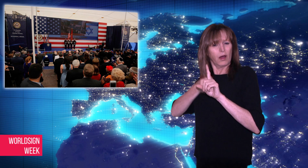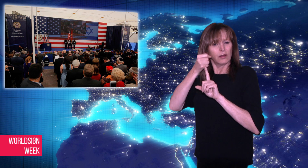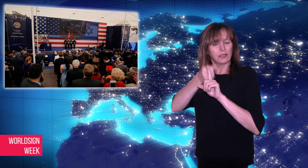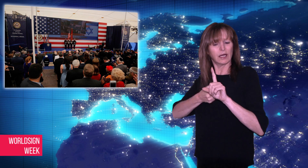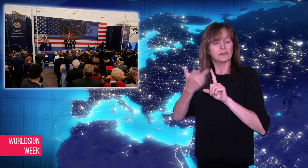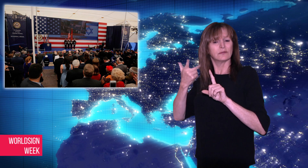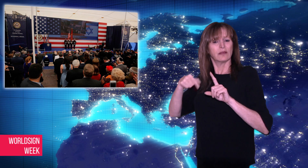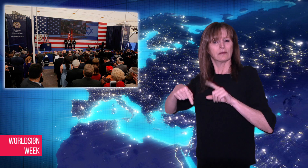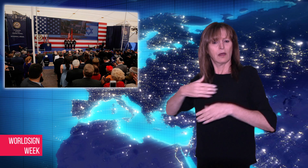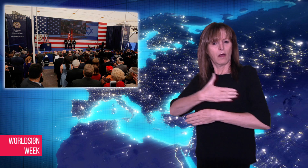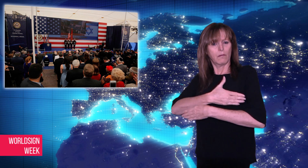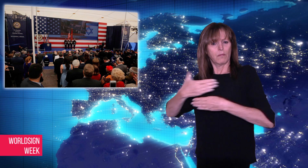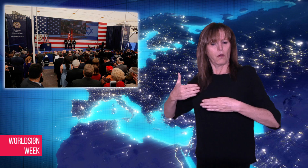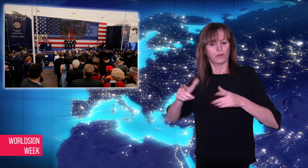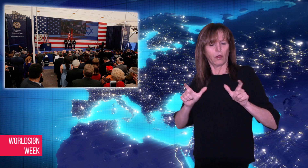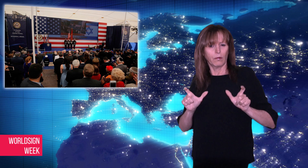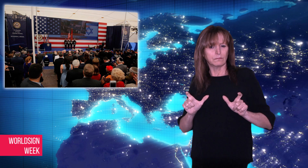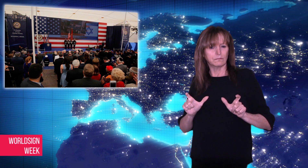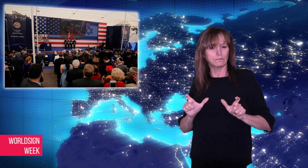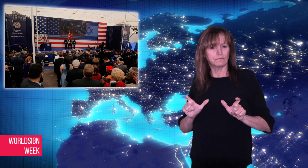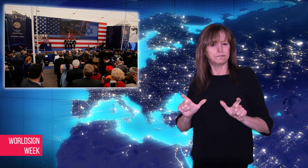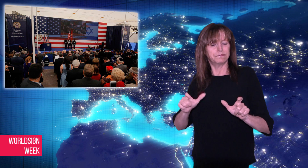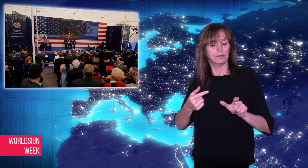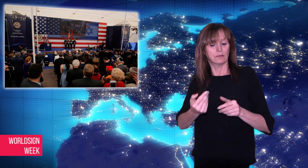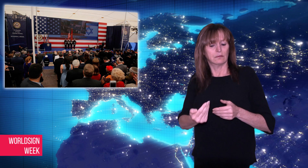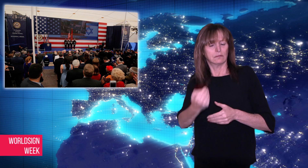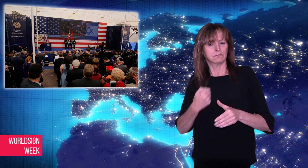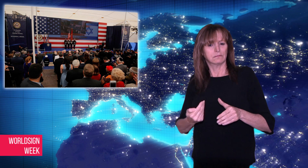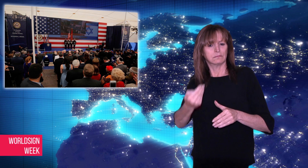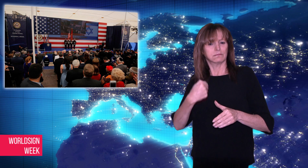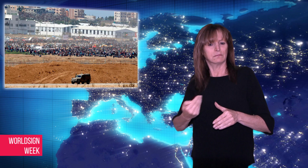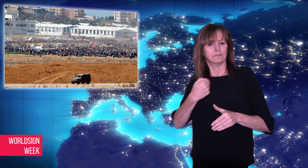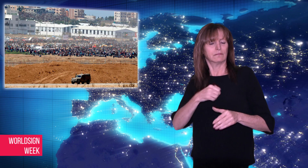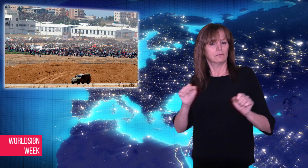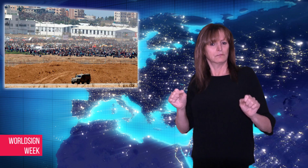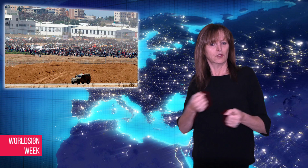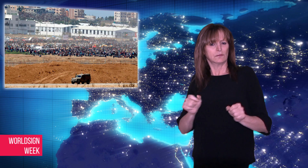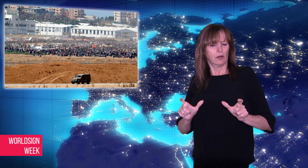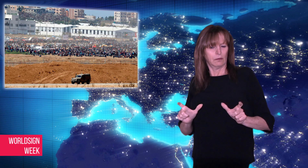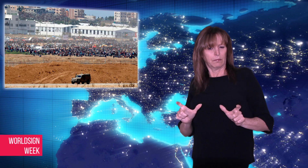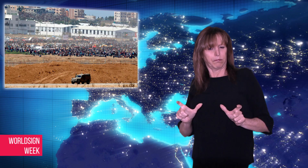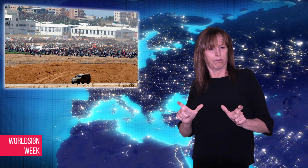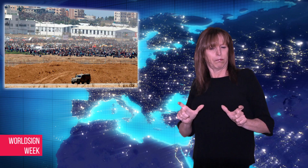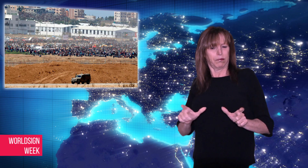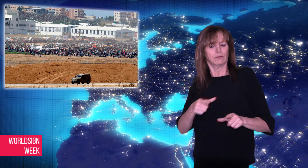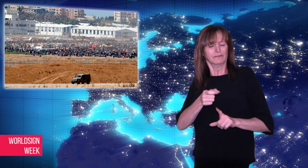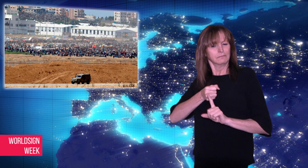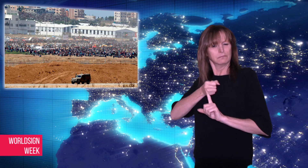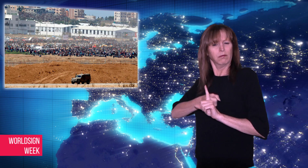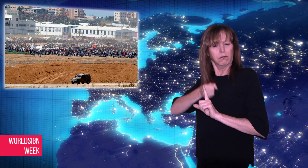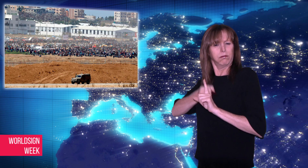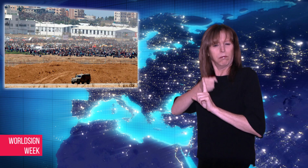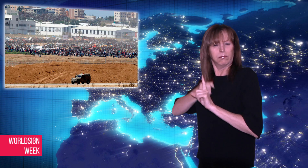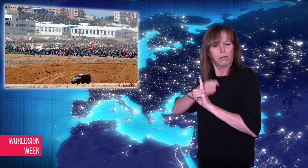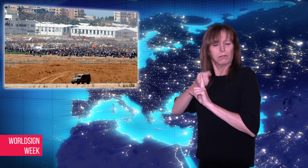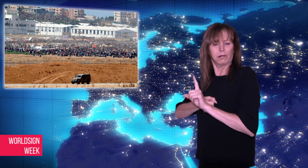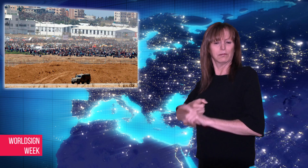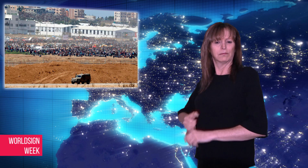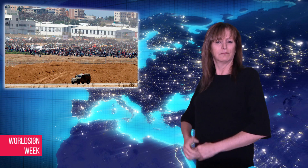to crossing the border. Despite Israel’s claim of having the right to